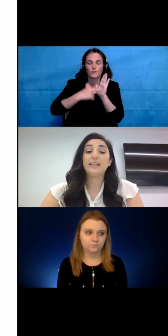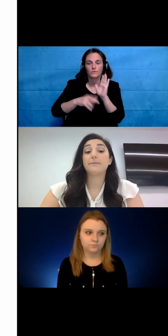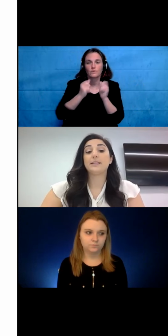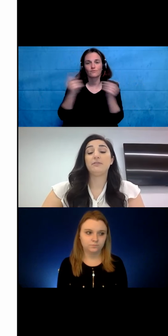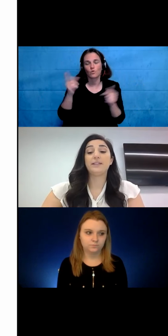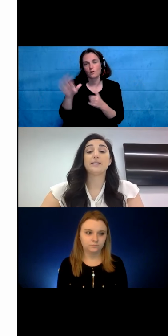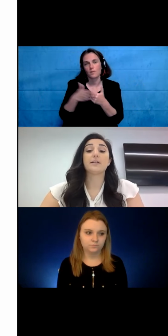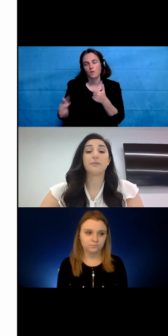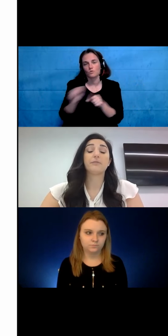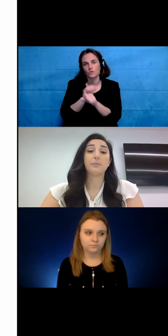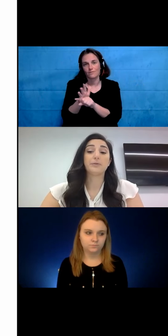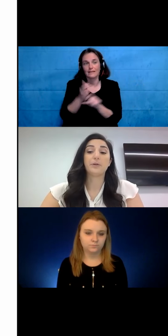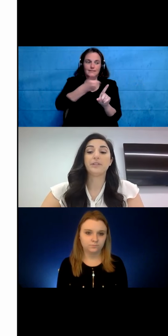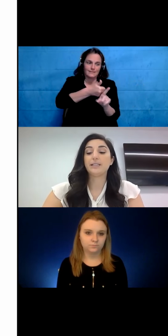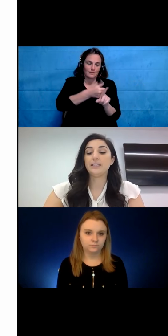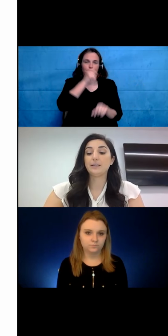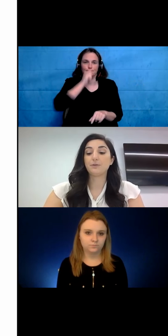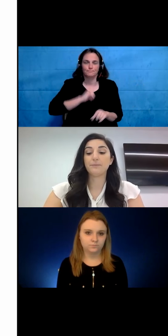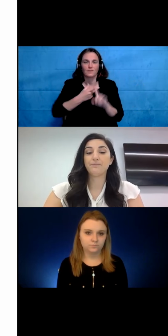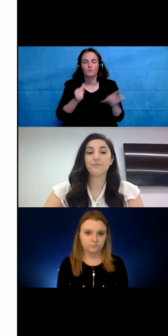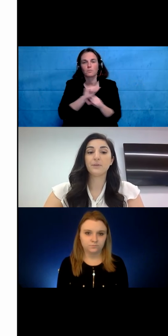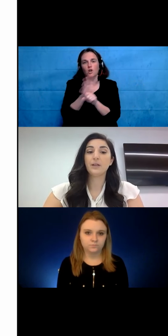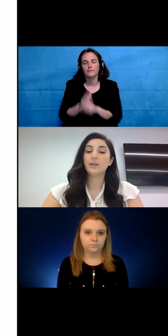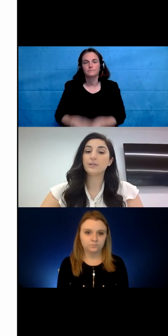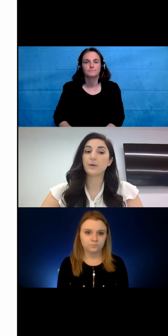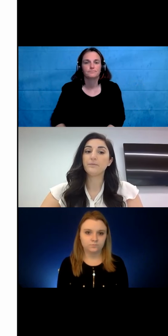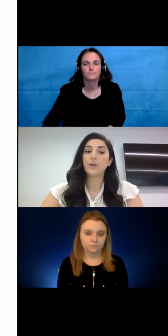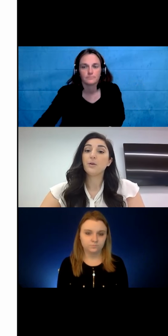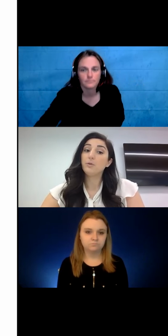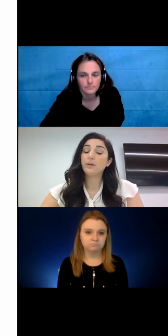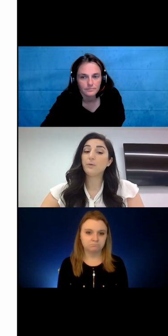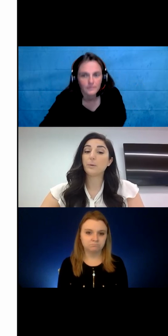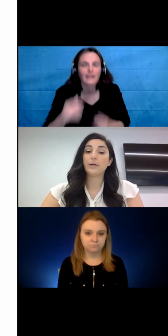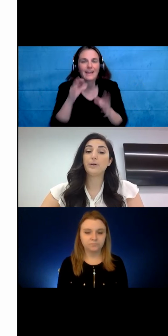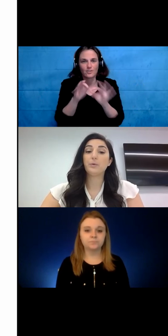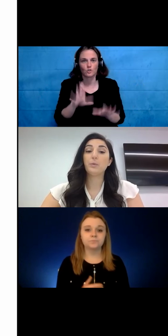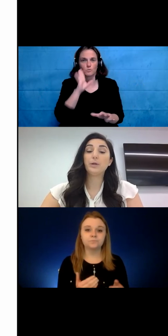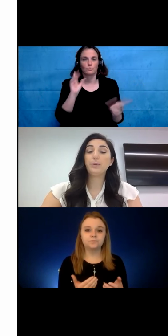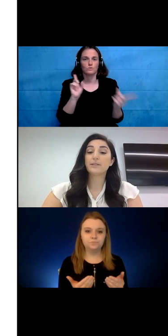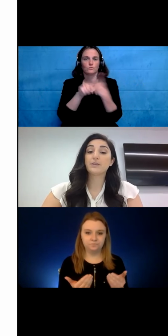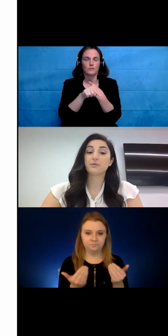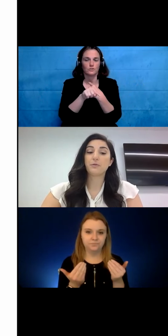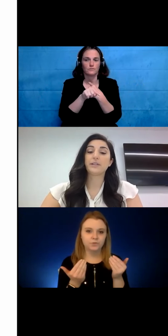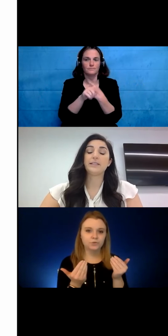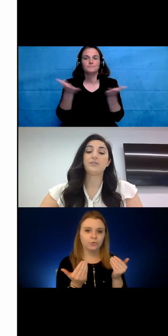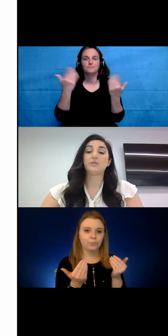He himself is a sufferer from Post COVID-19 Syndrome. So moving forward, what do we as cultural organizations,